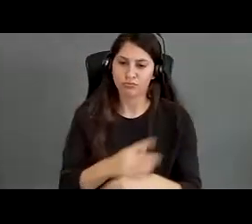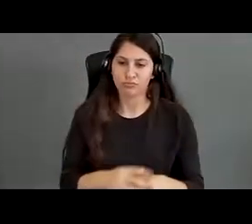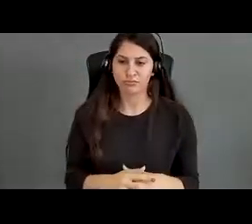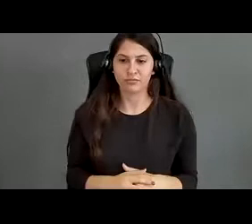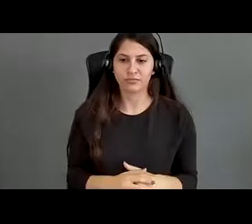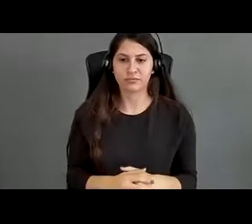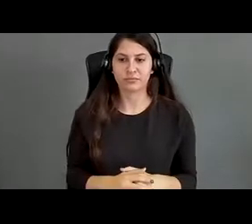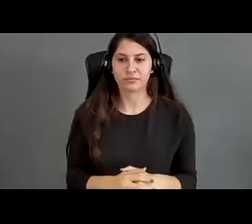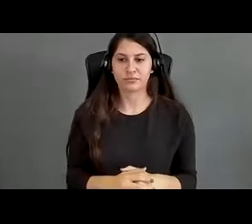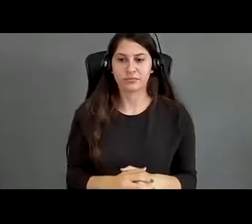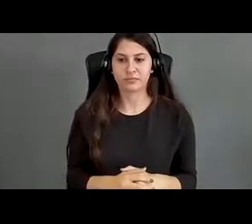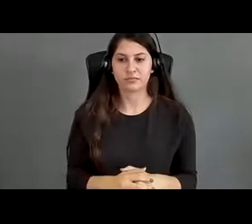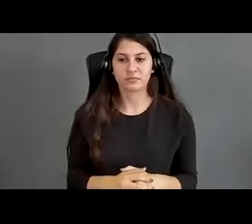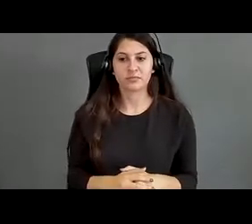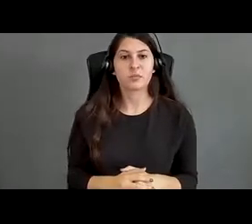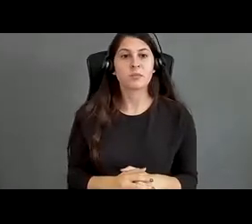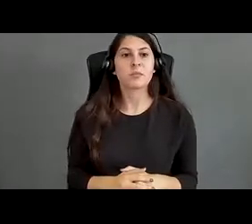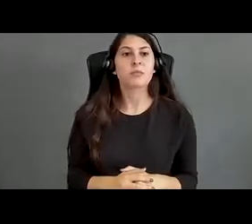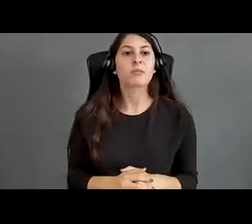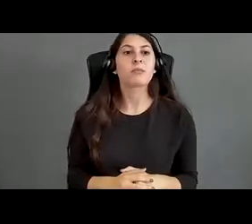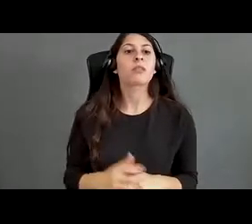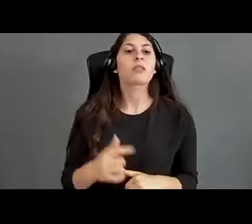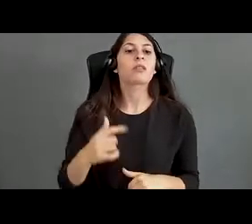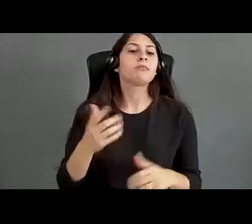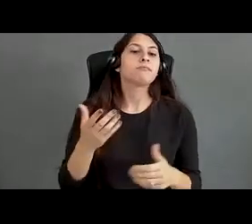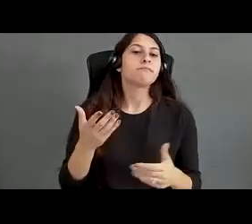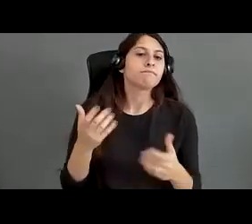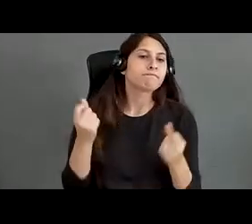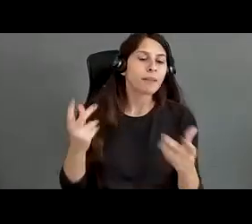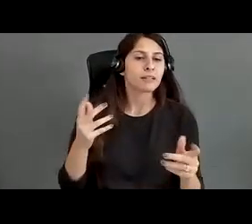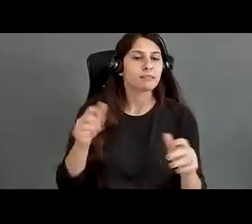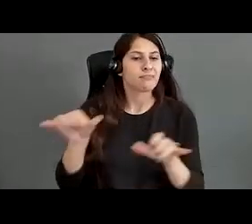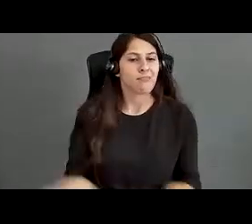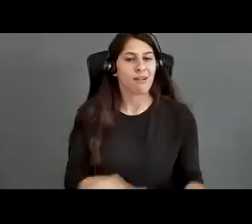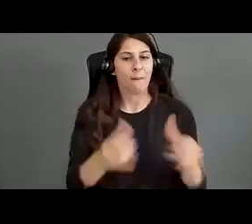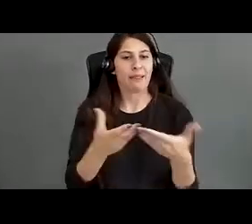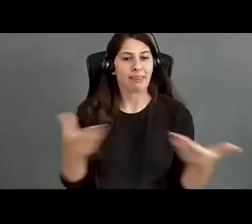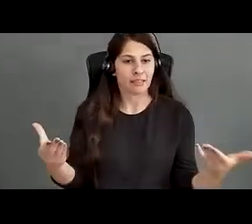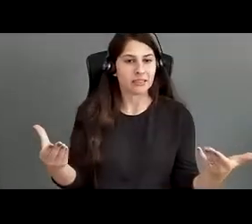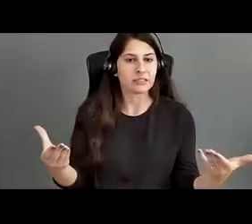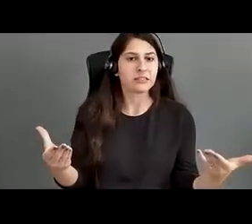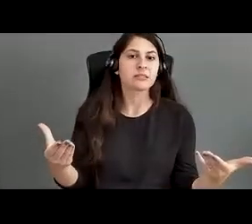Common things that people can experience when they're trying to make the decision to seek treatment,